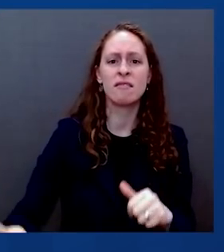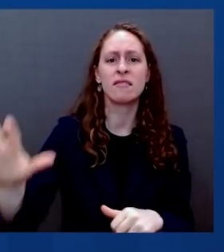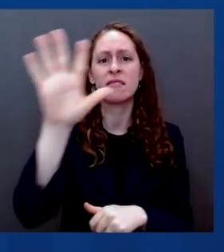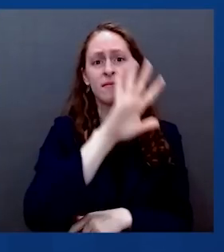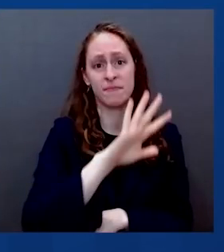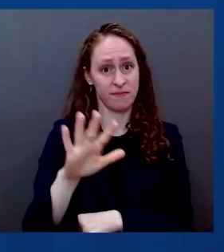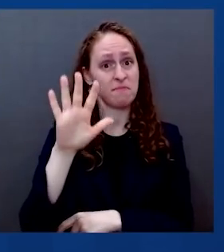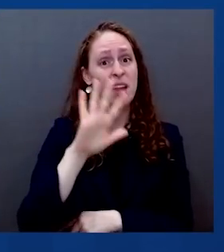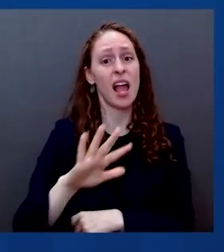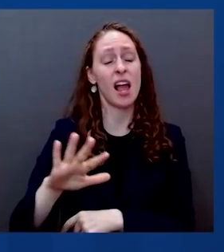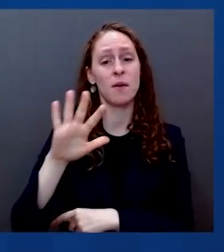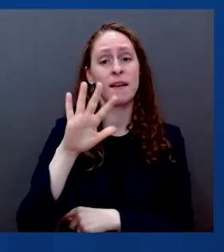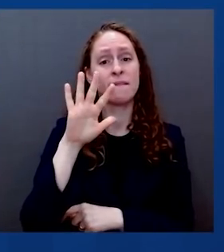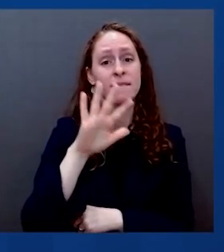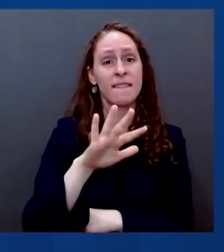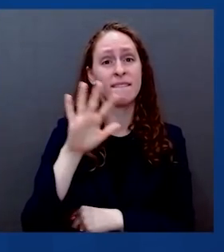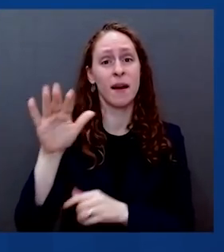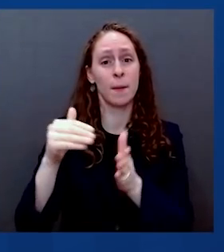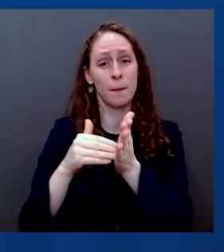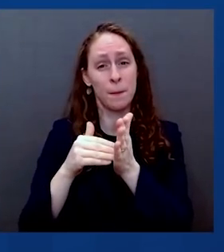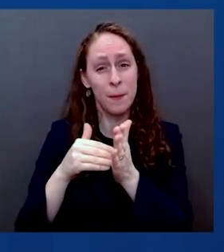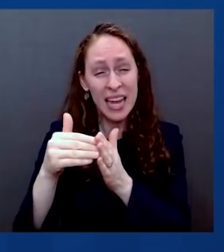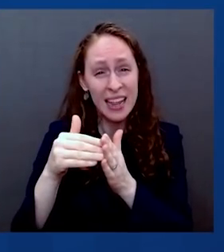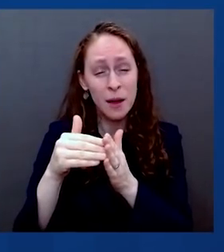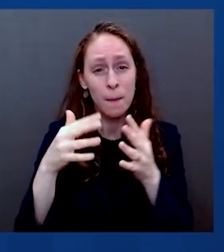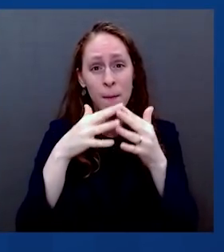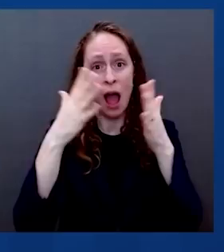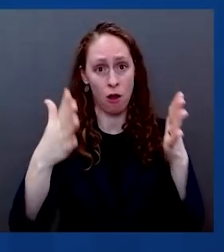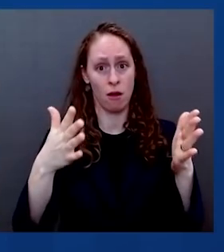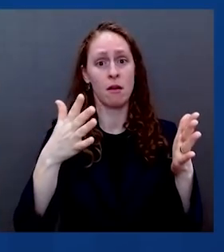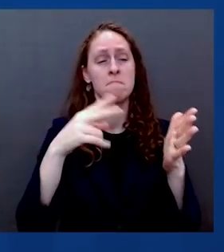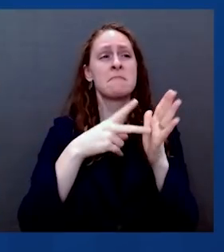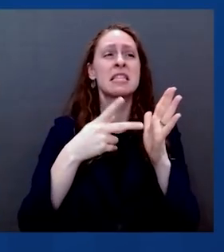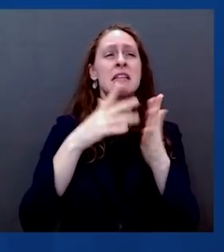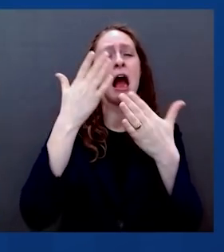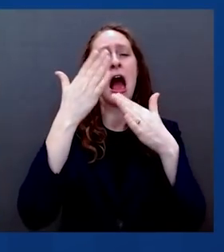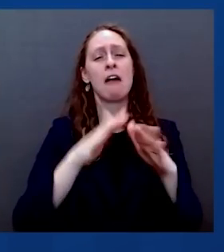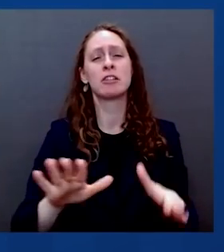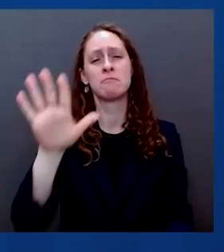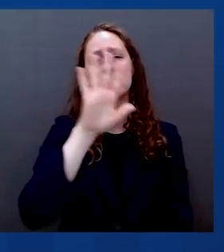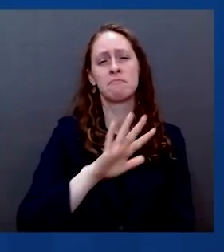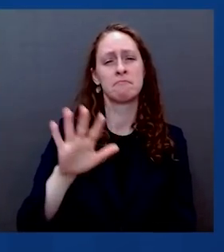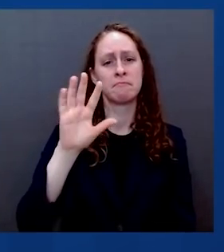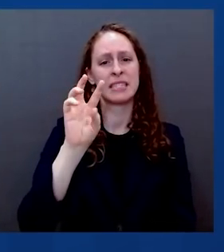and the proponents of these laws are not only putting in place obstacles to the ballot box.